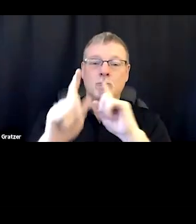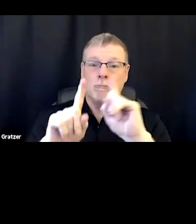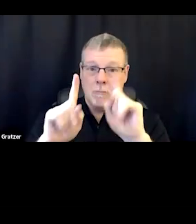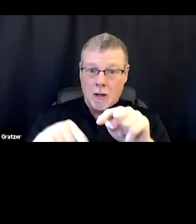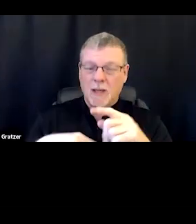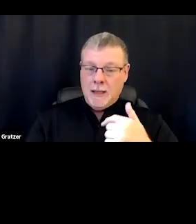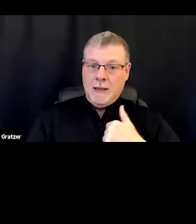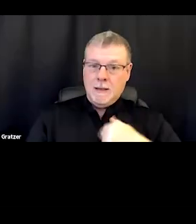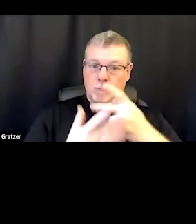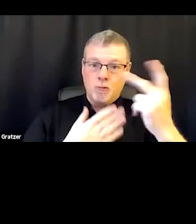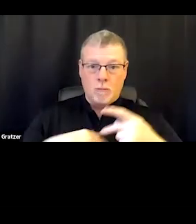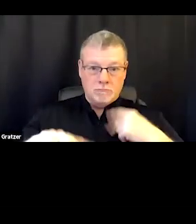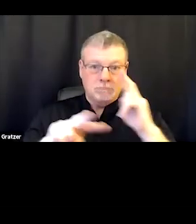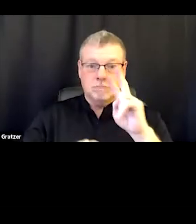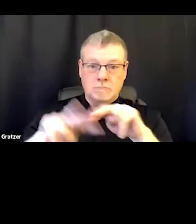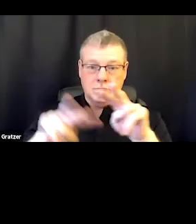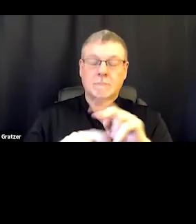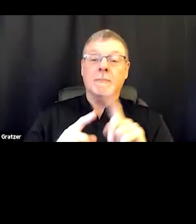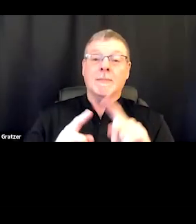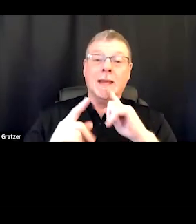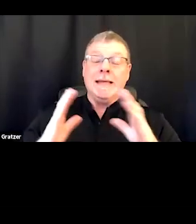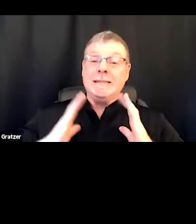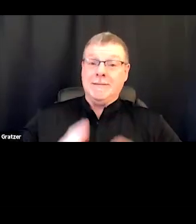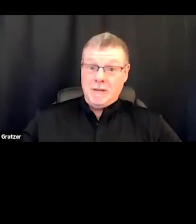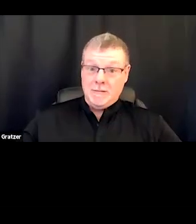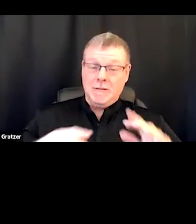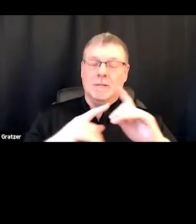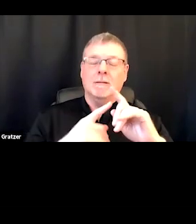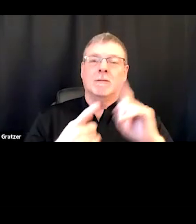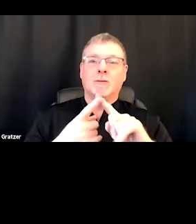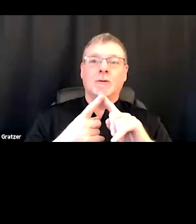is a civilian response team similar to Durham's CRT.